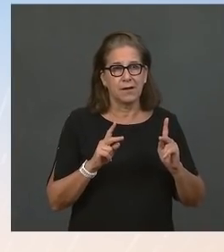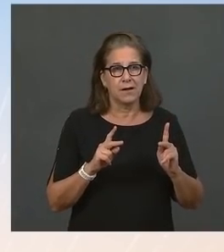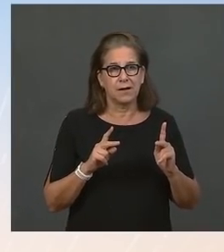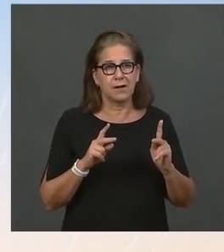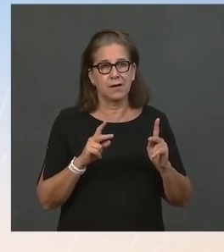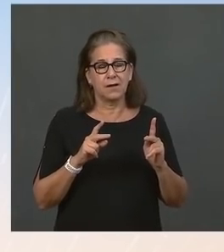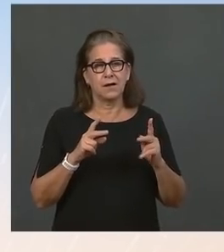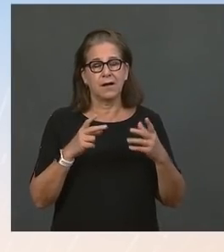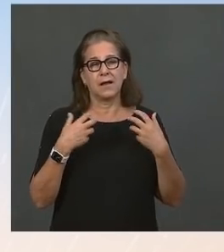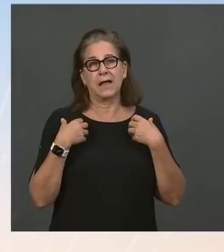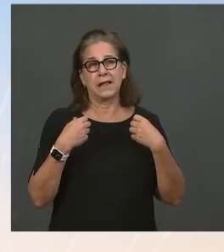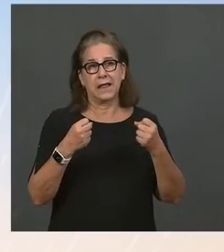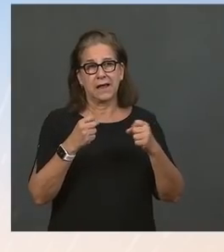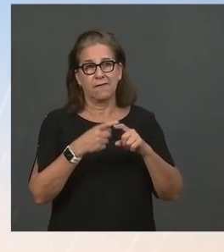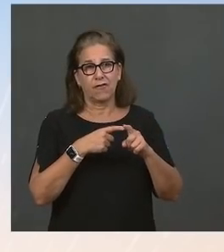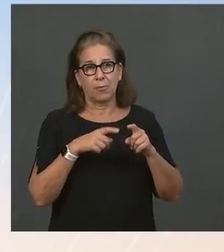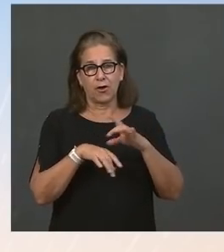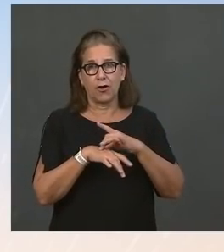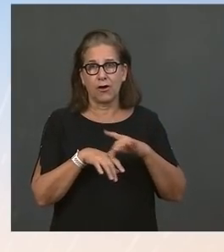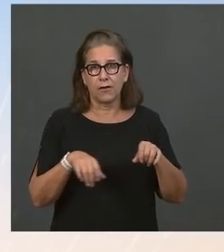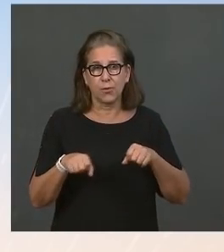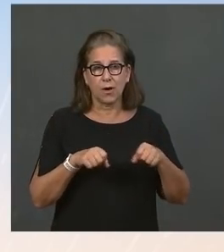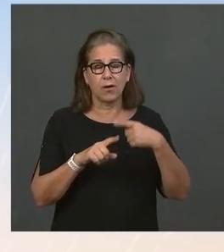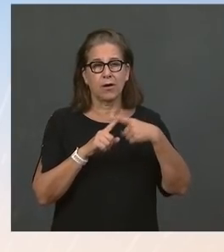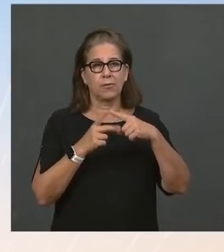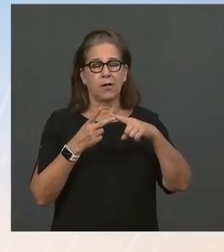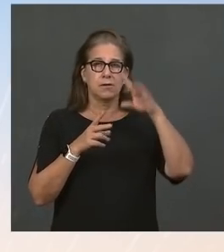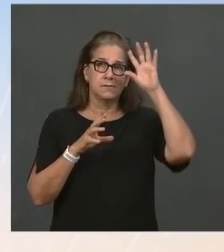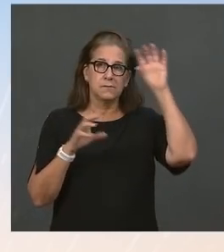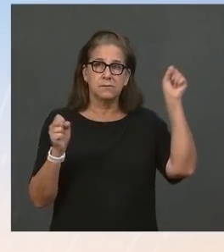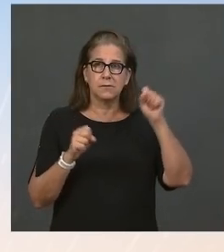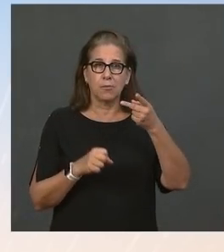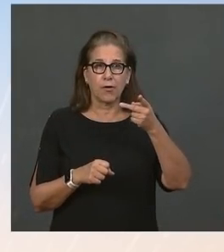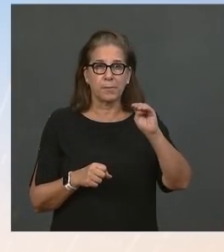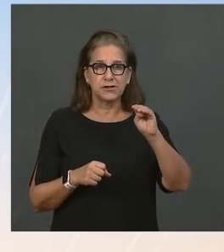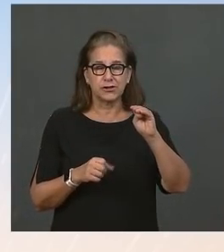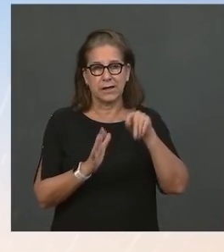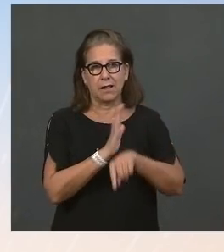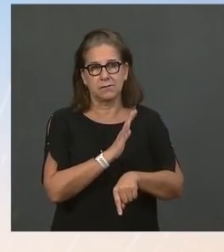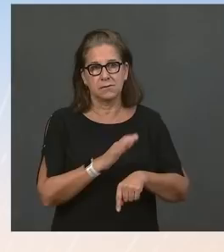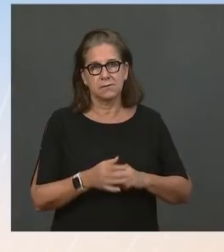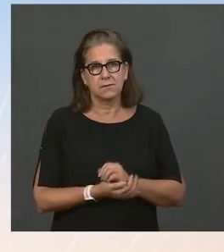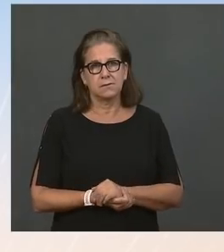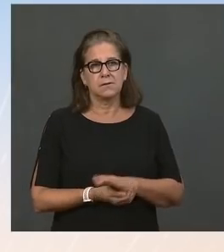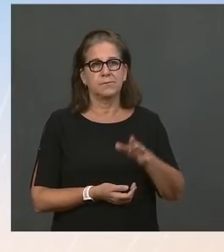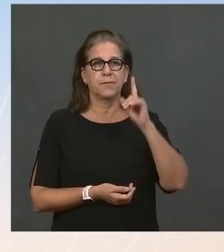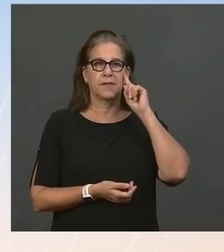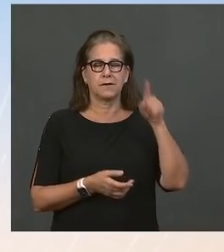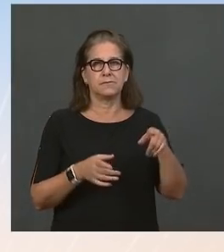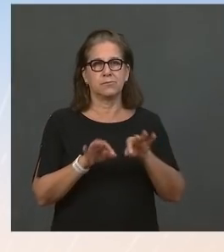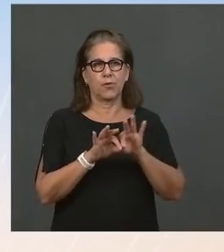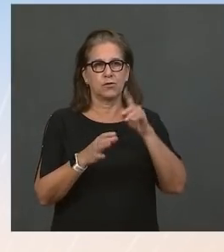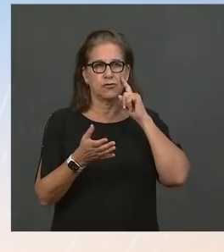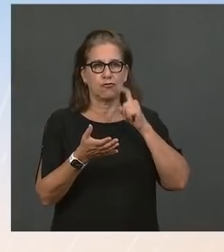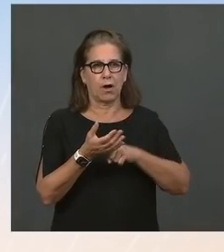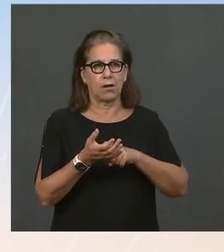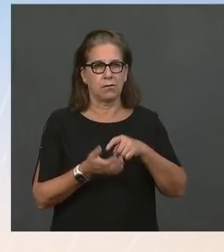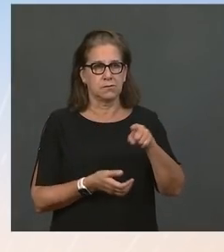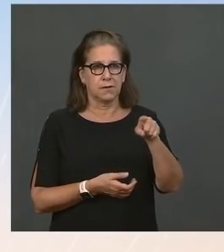Thanks so much. The Press: But not so much with deportations? Ms. Psaki: Again, I think it's important to note that these individuals were citiz- -- U.S. citizens -- The Press: Right.